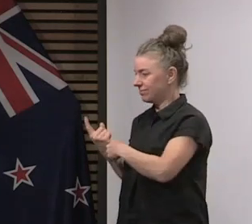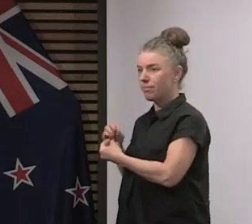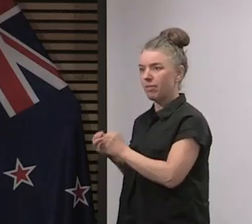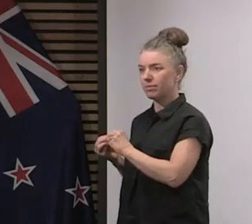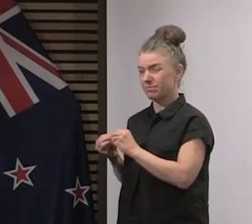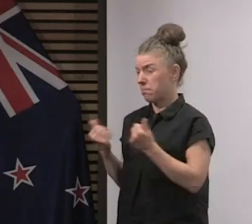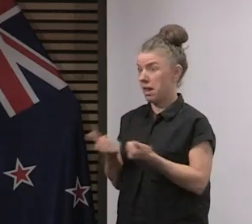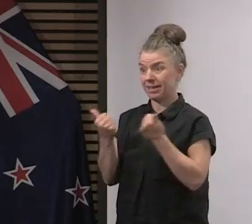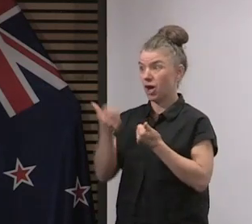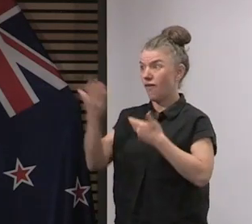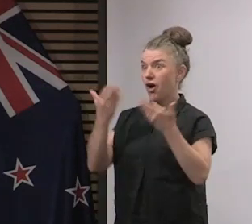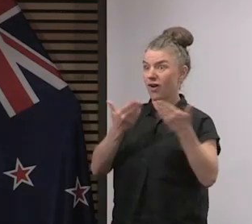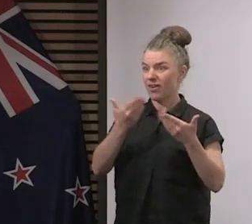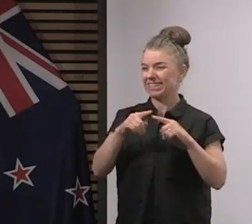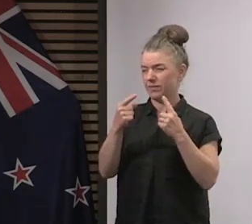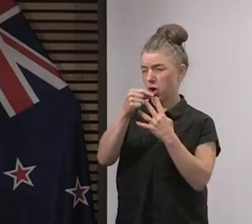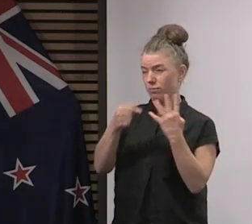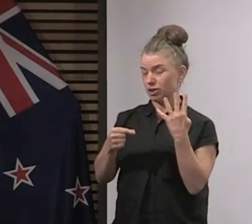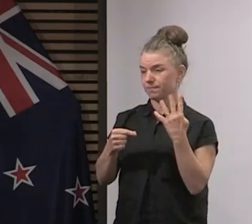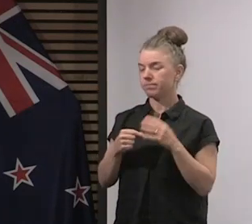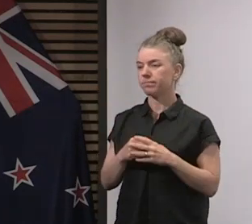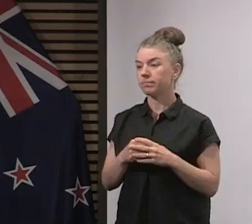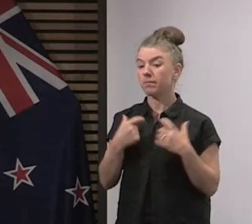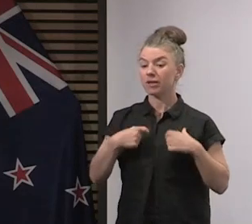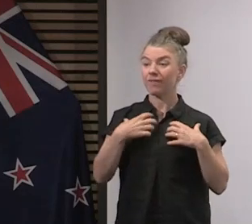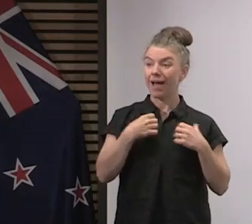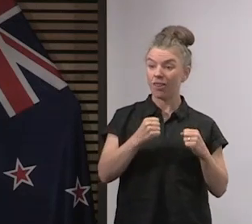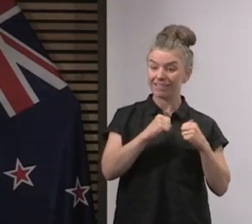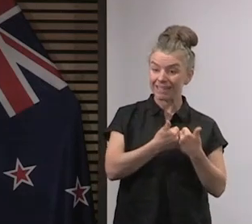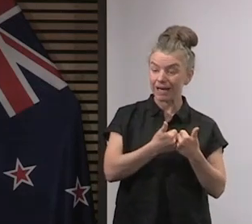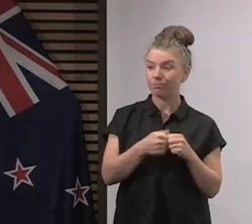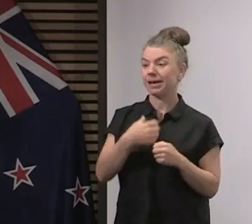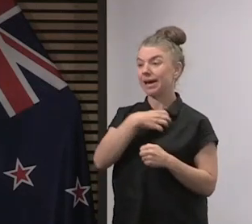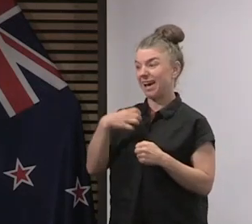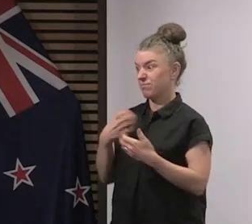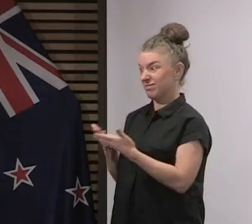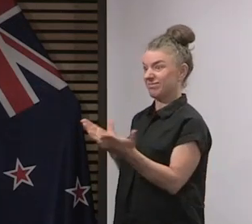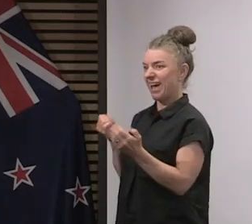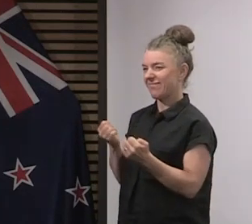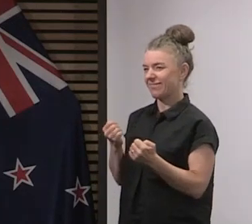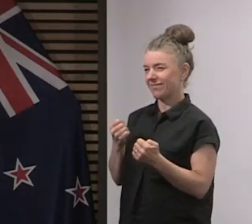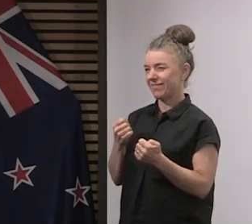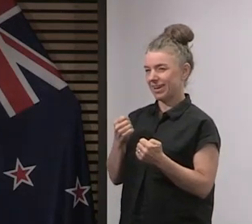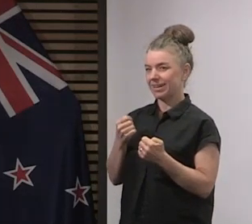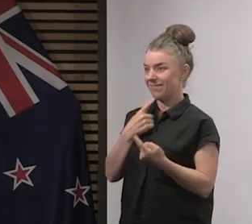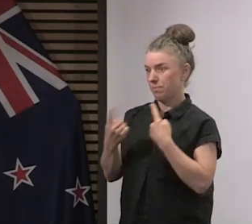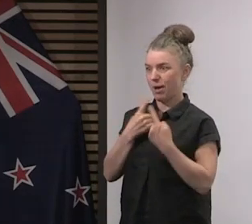around digital solutions so there is no shortage of offers and options available. Our